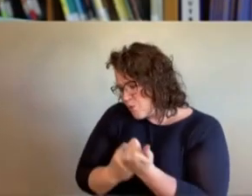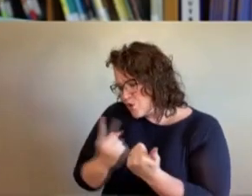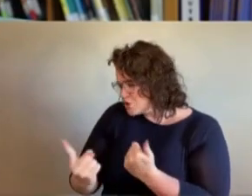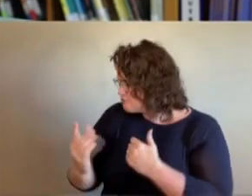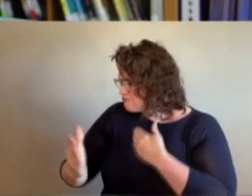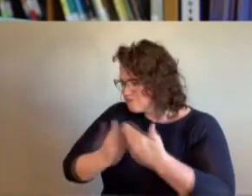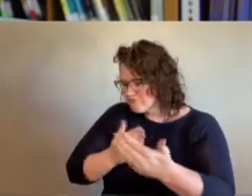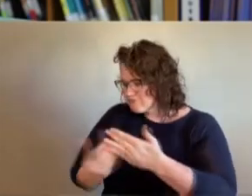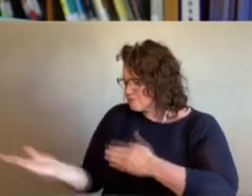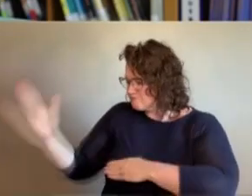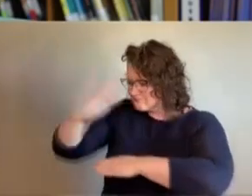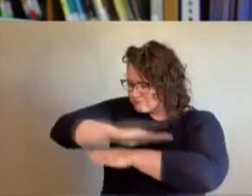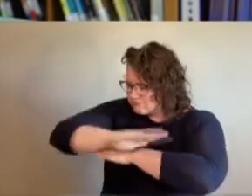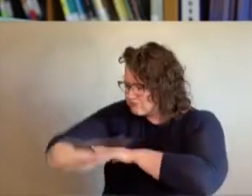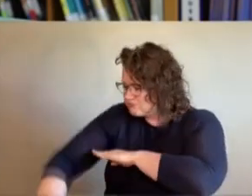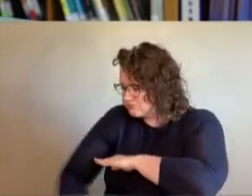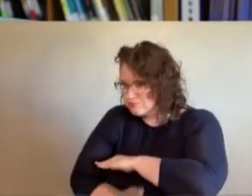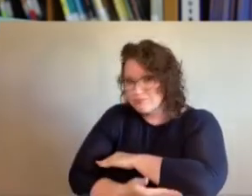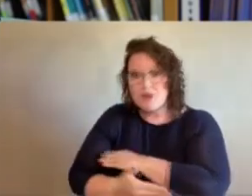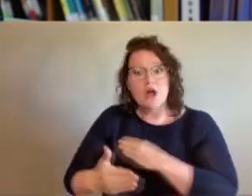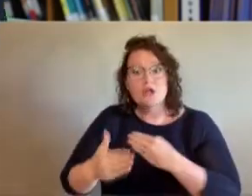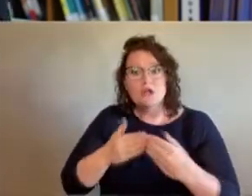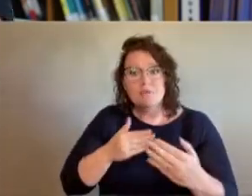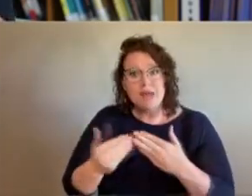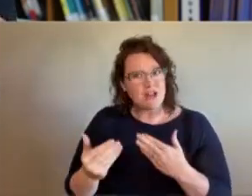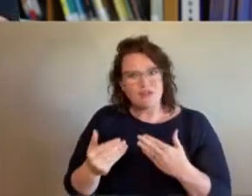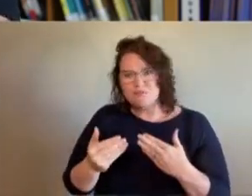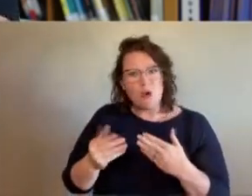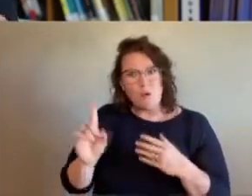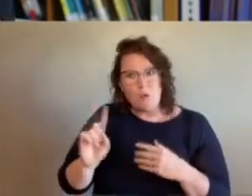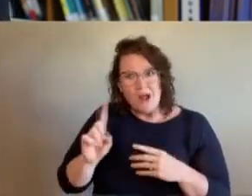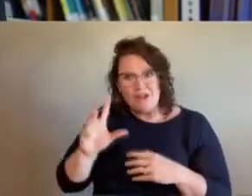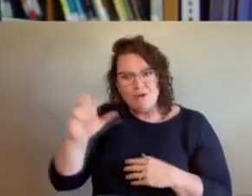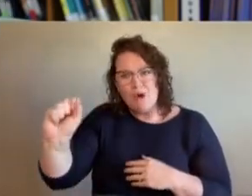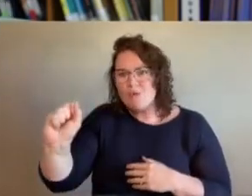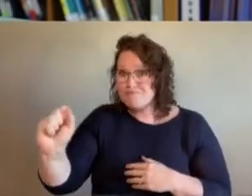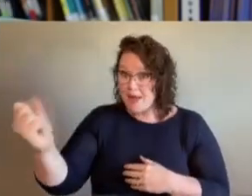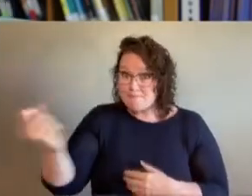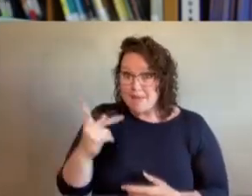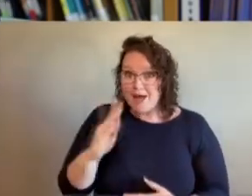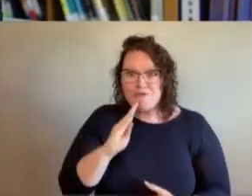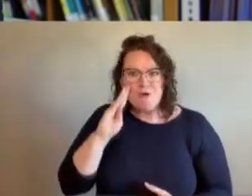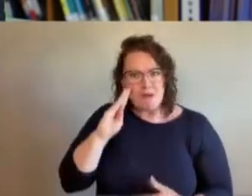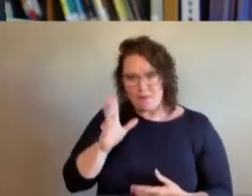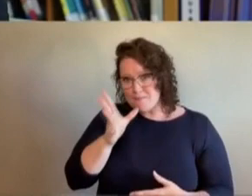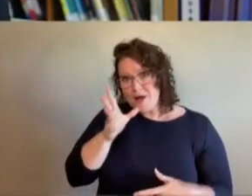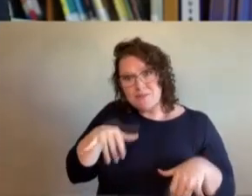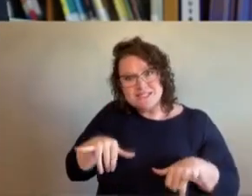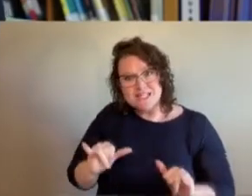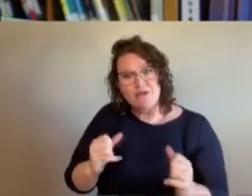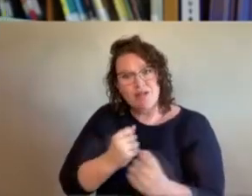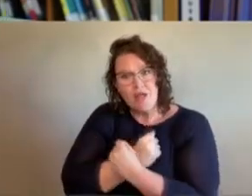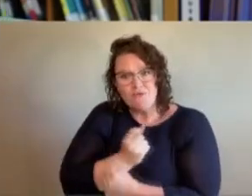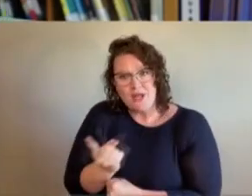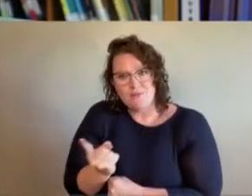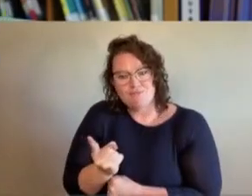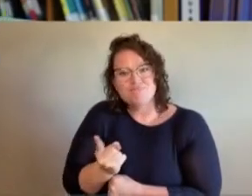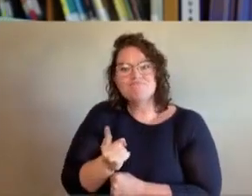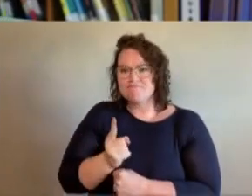more like a winner. They hugged and he cried and she said it's all right, we are here for you in the day or night.